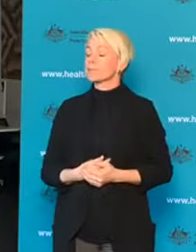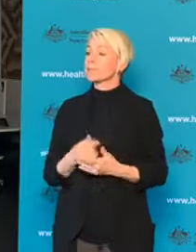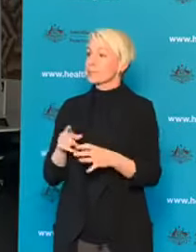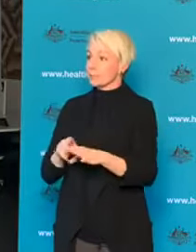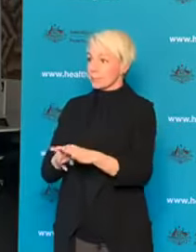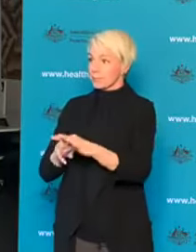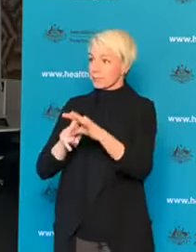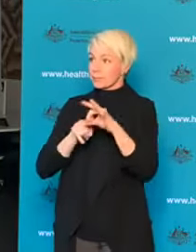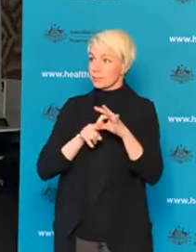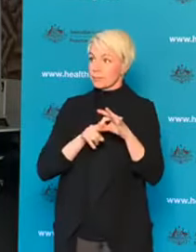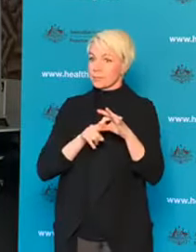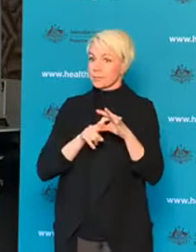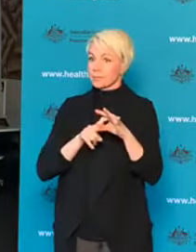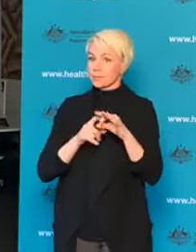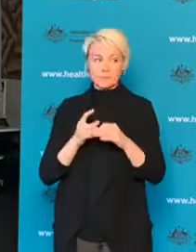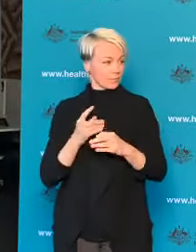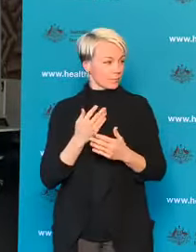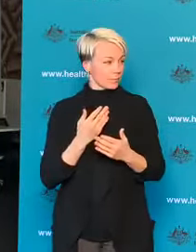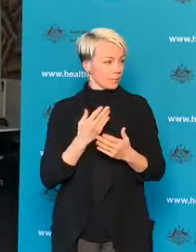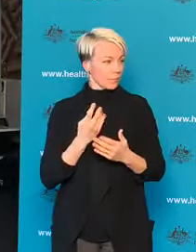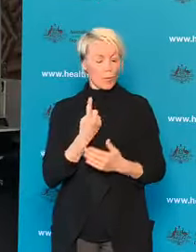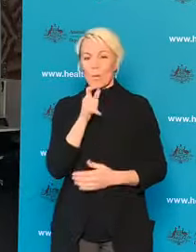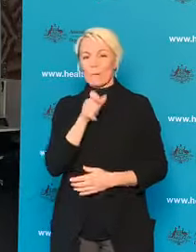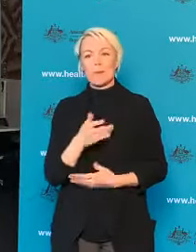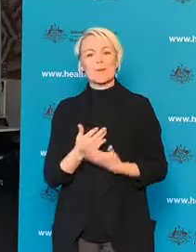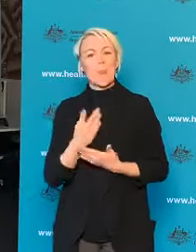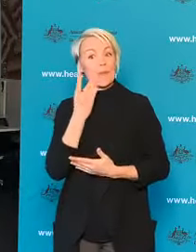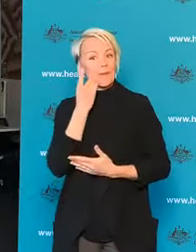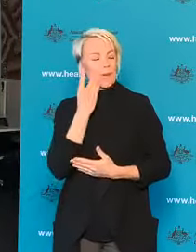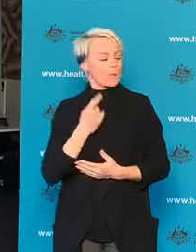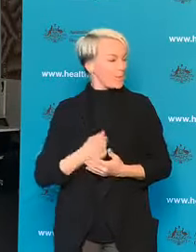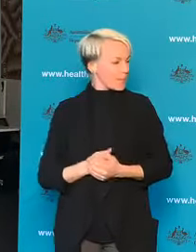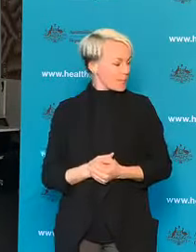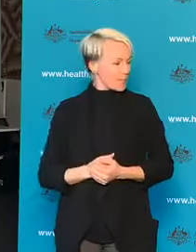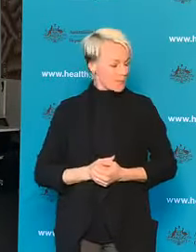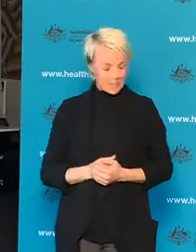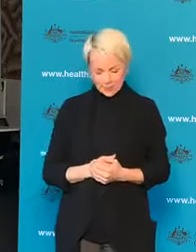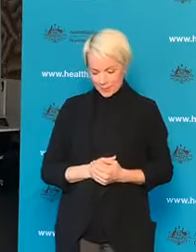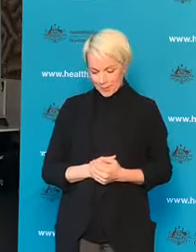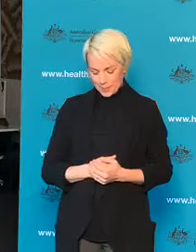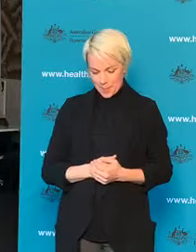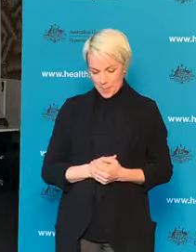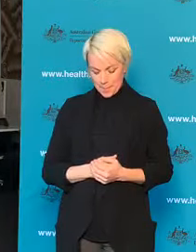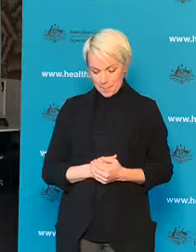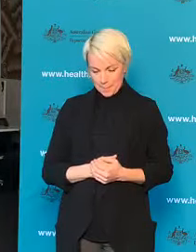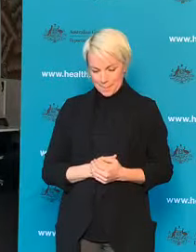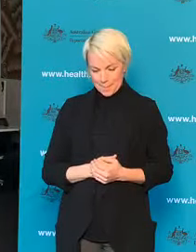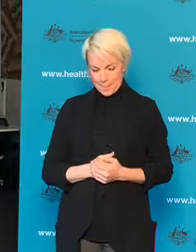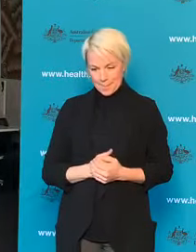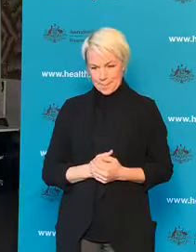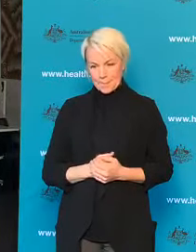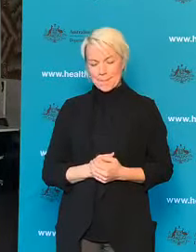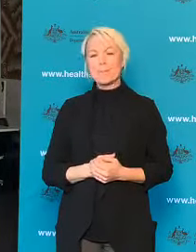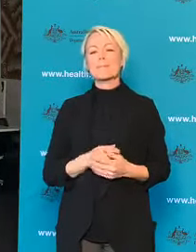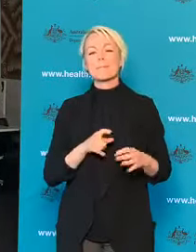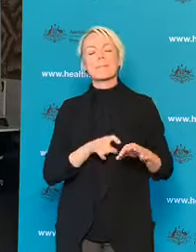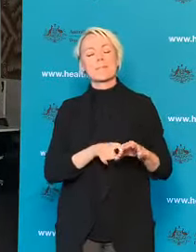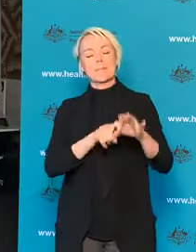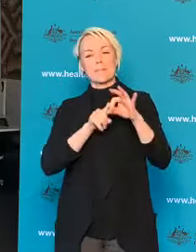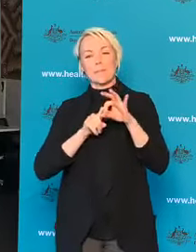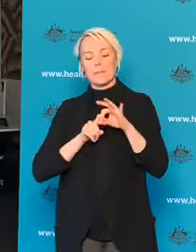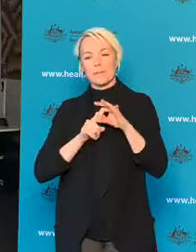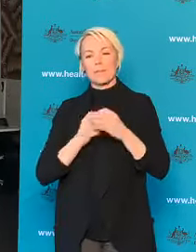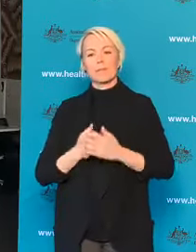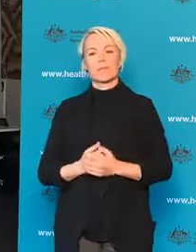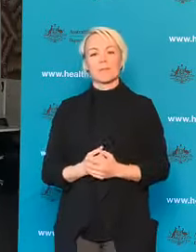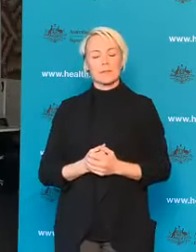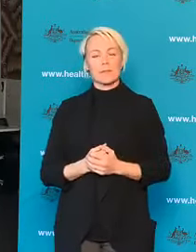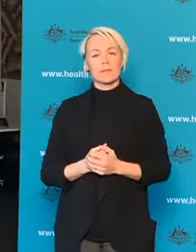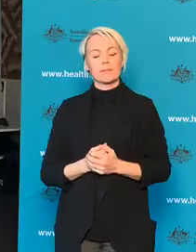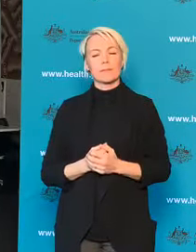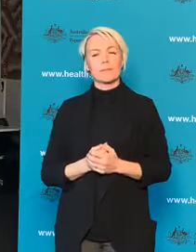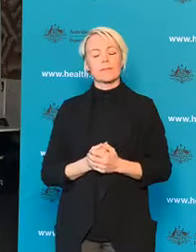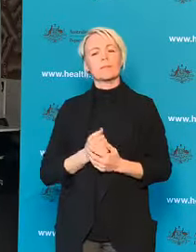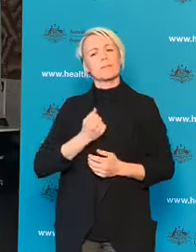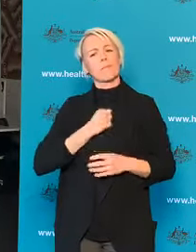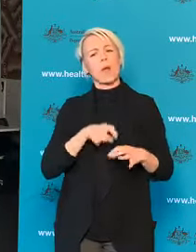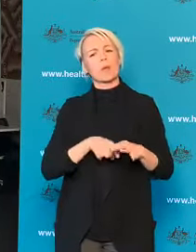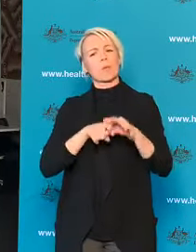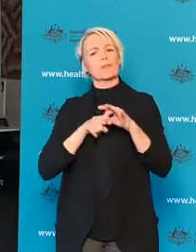Reporter: It's just regarding mental health; Professor Kidd were you, even